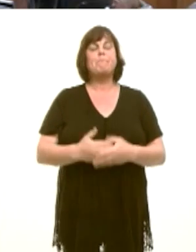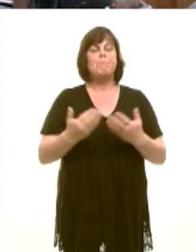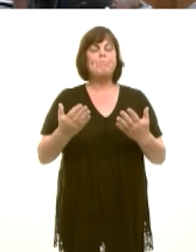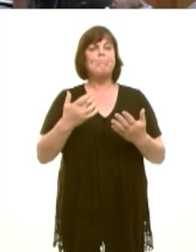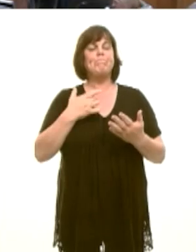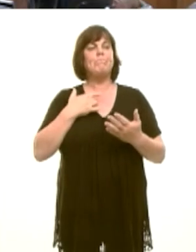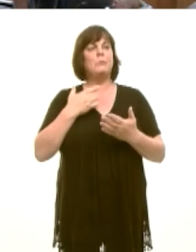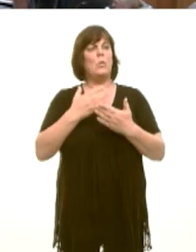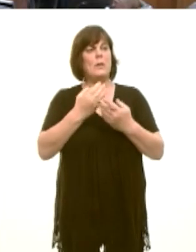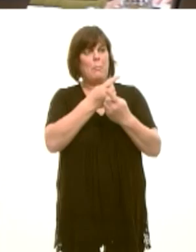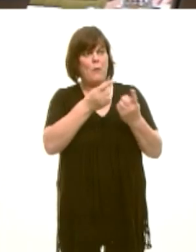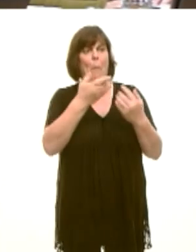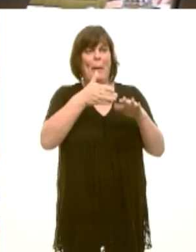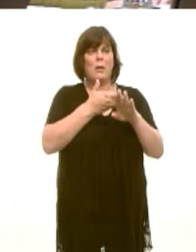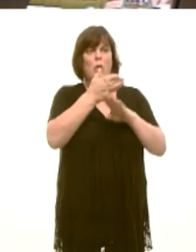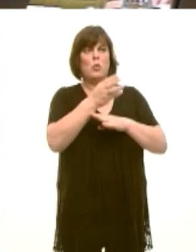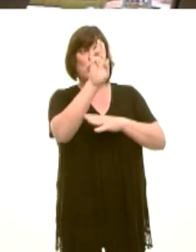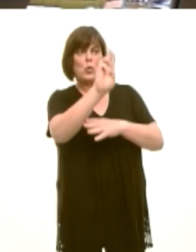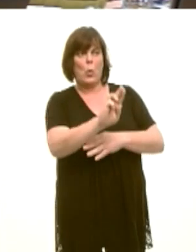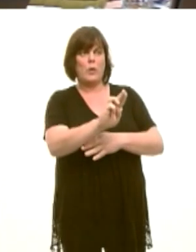of going to some schools where children are not able to speak when they arrive, and that,